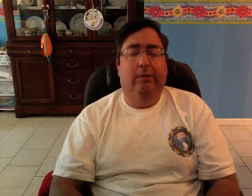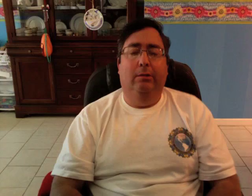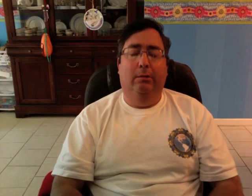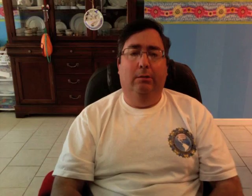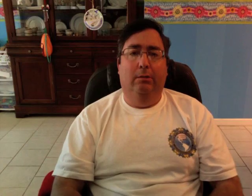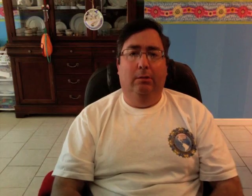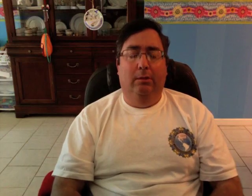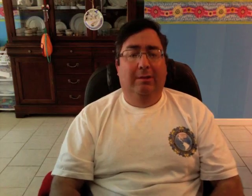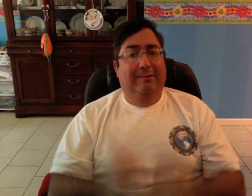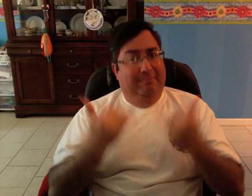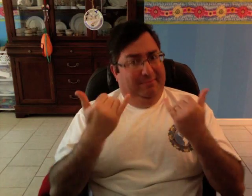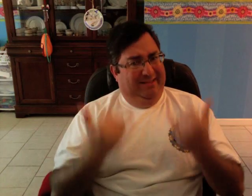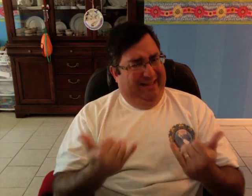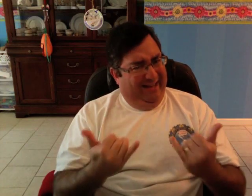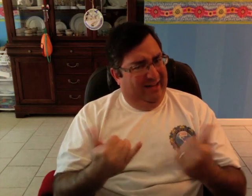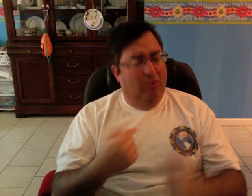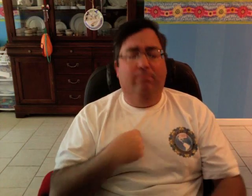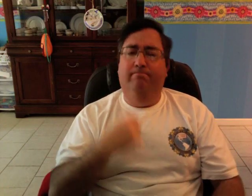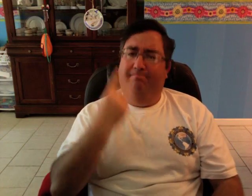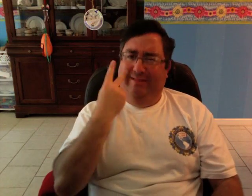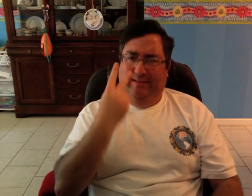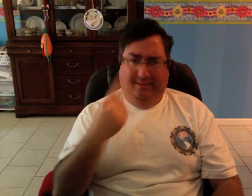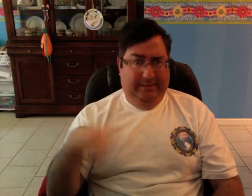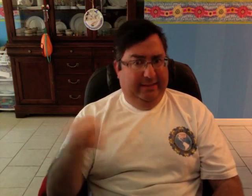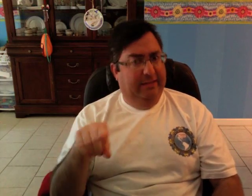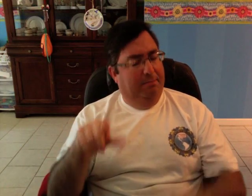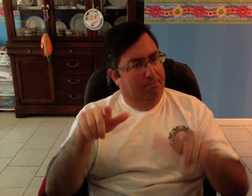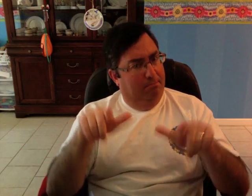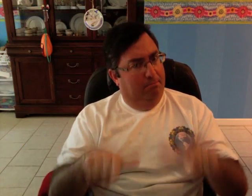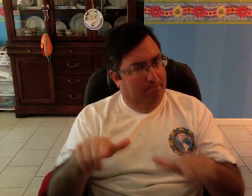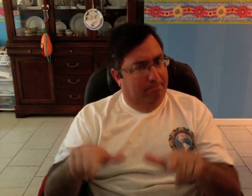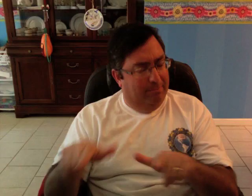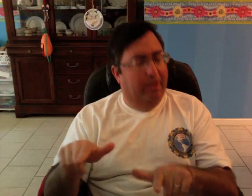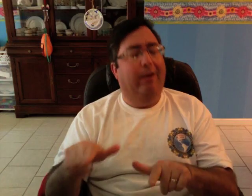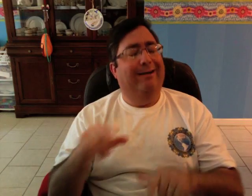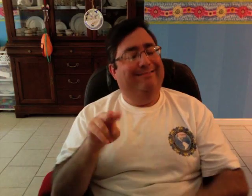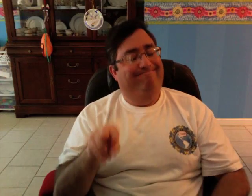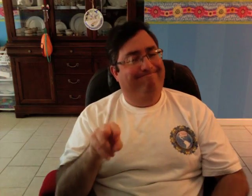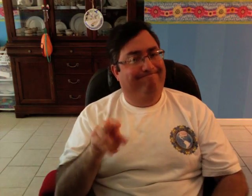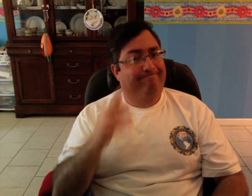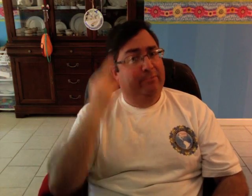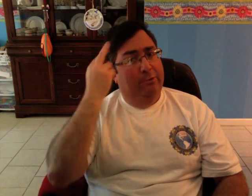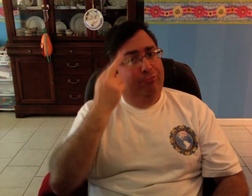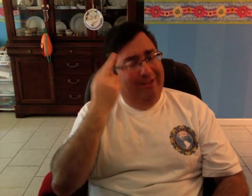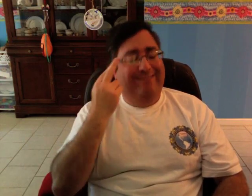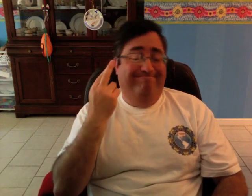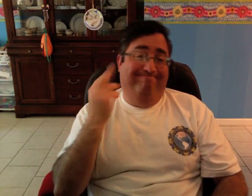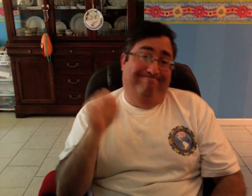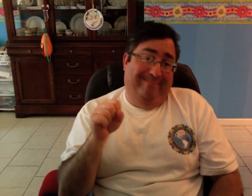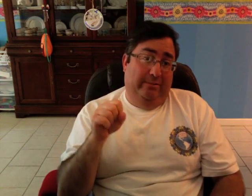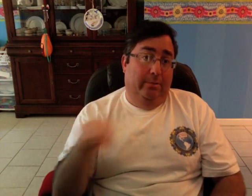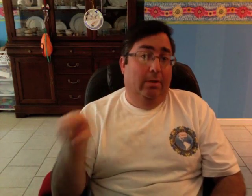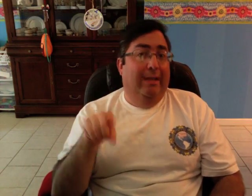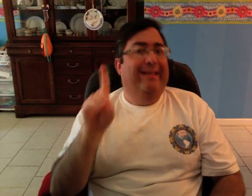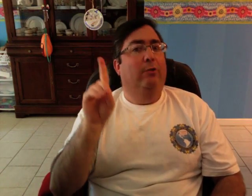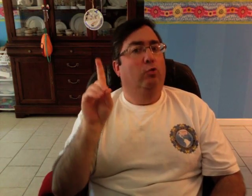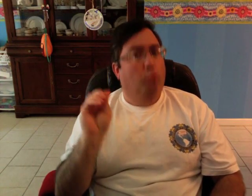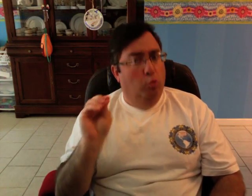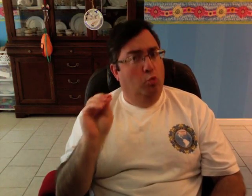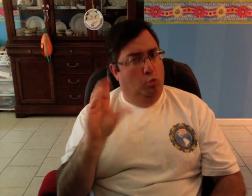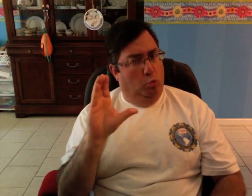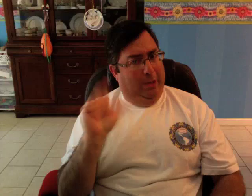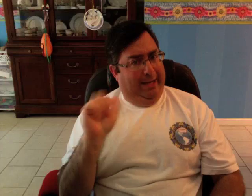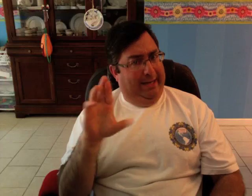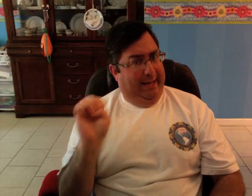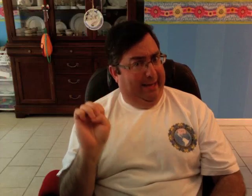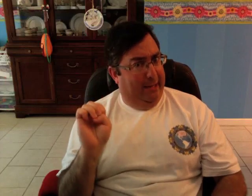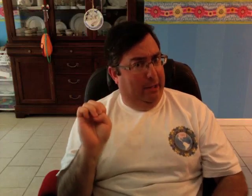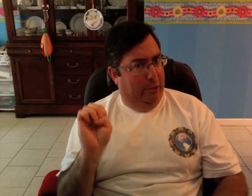After seeing their blogs and comments, I realize once again that they DO care,